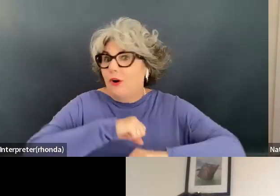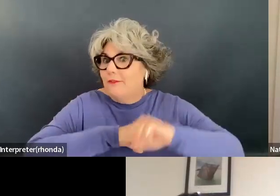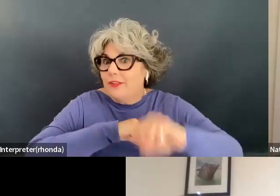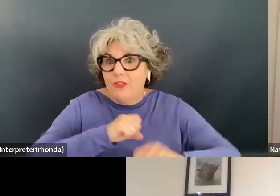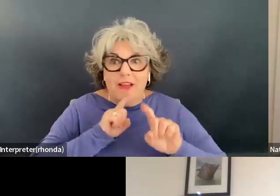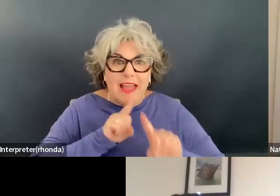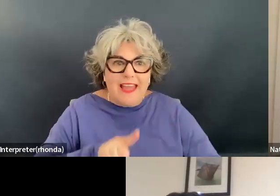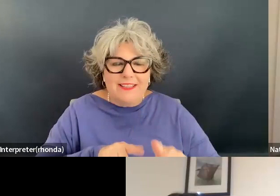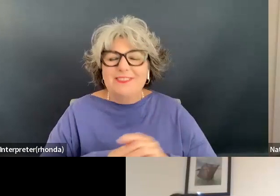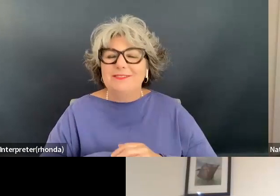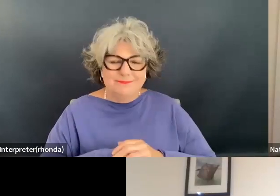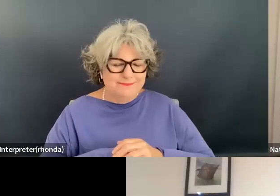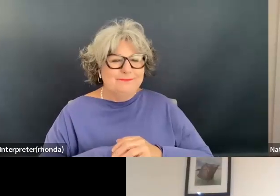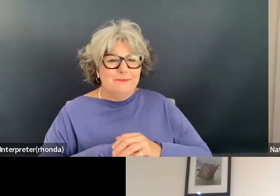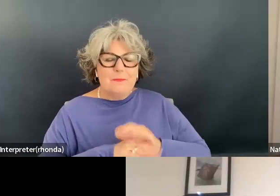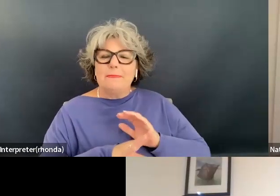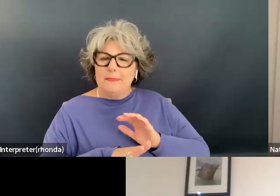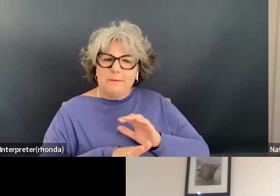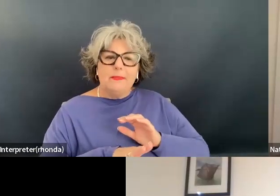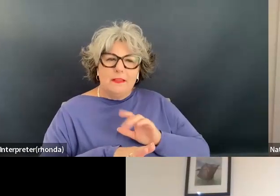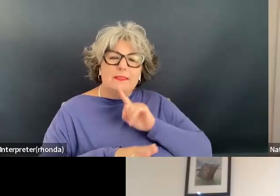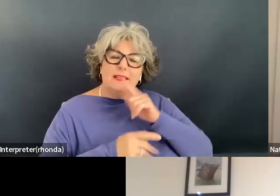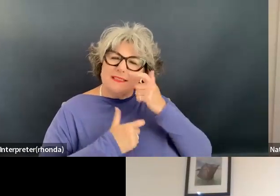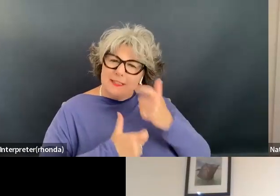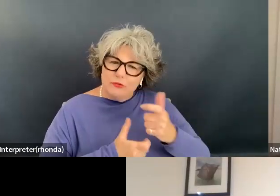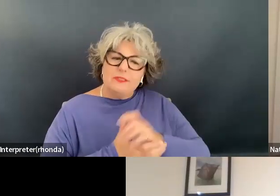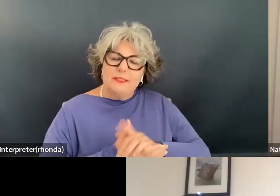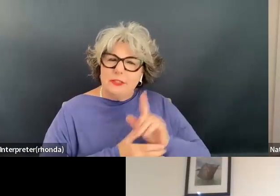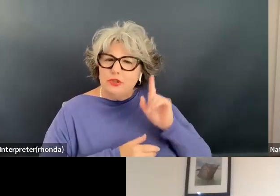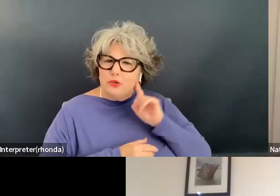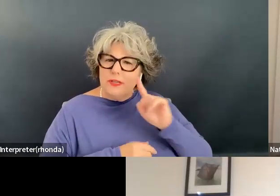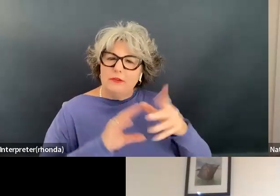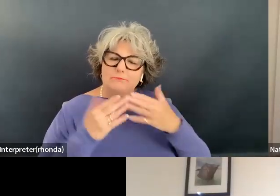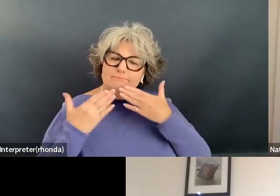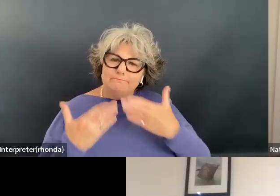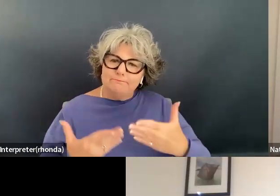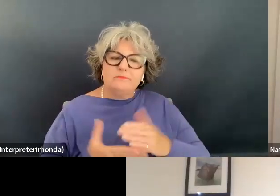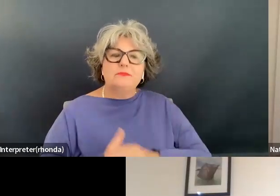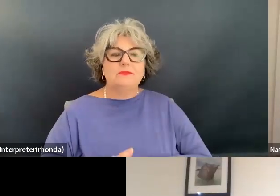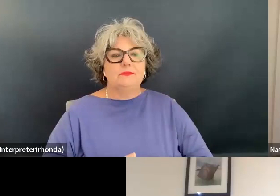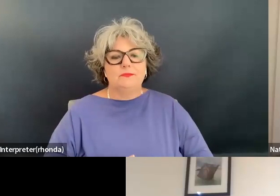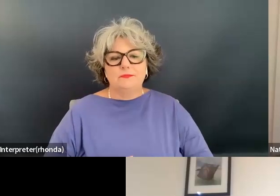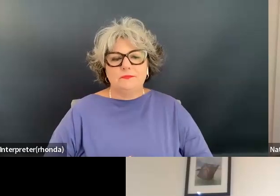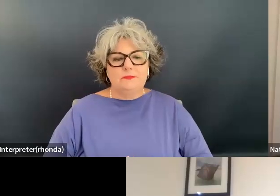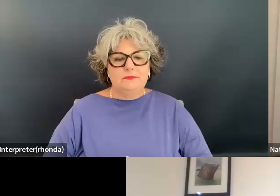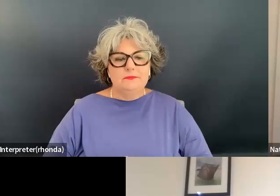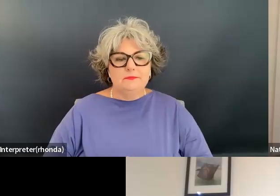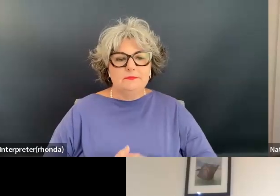No, it's, no, it really is interesting to hear that. Thank you. Elahe, I was wondering,